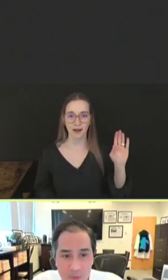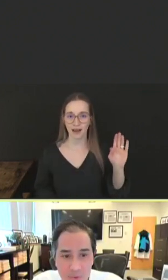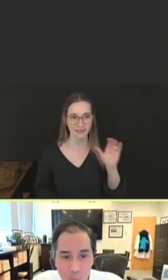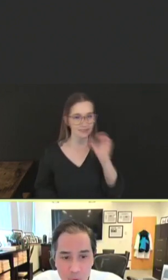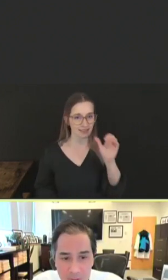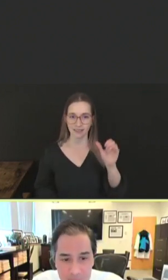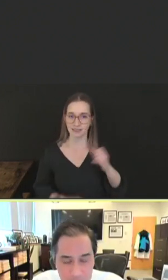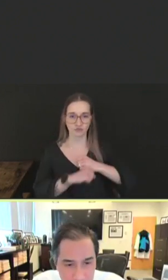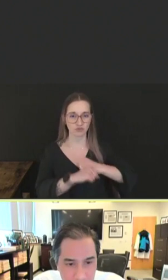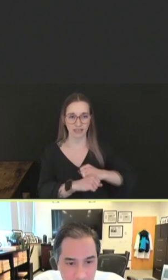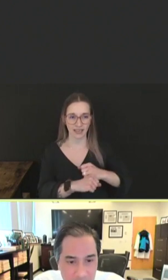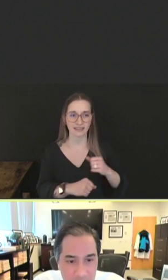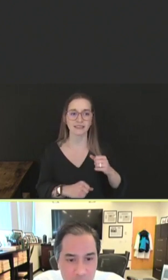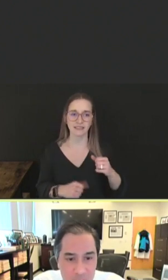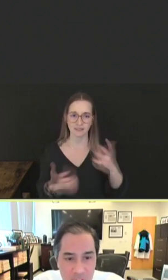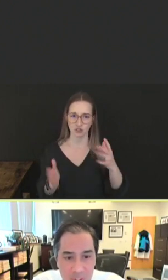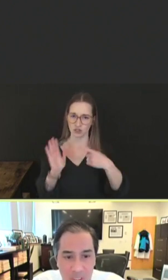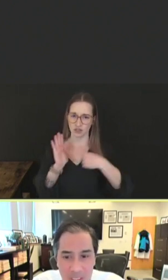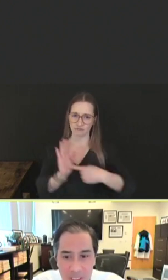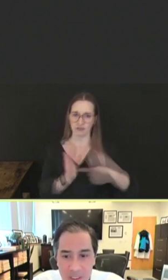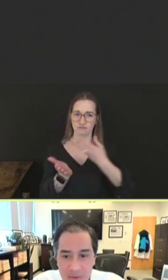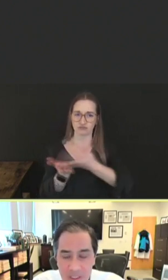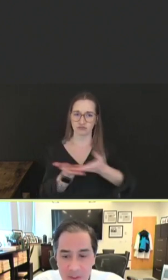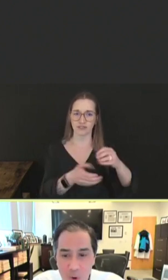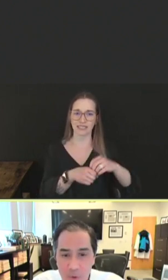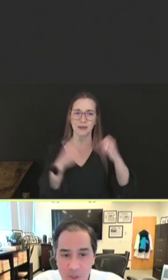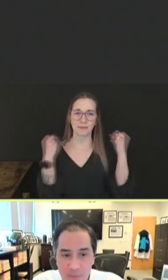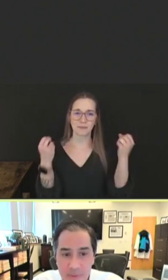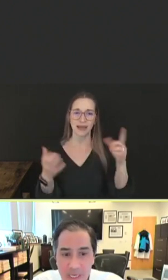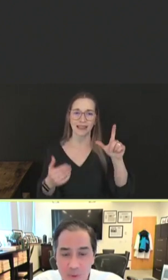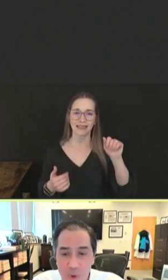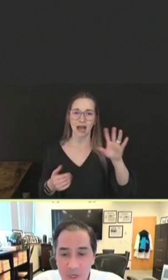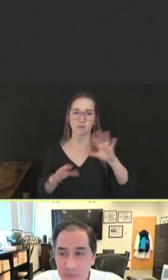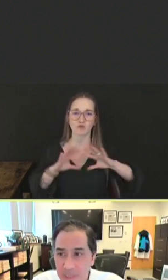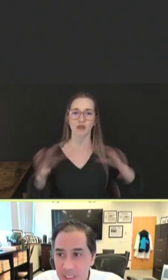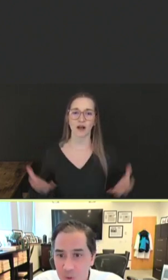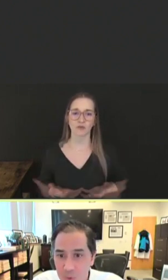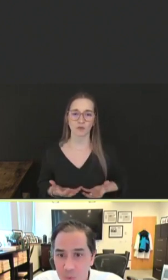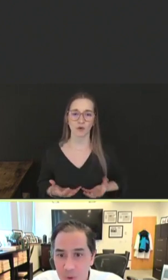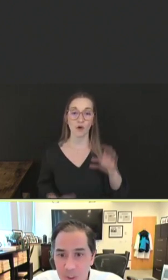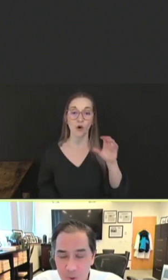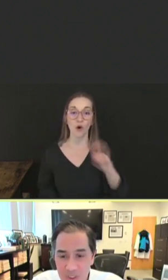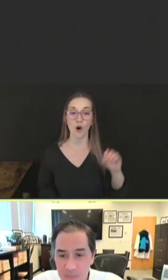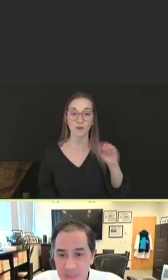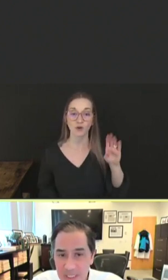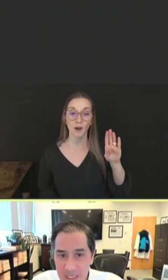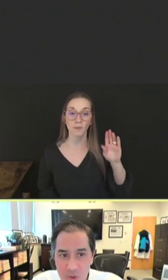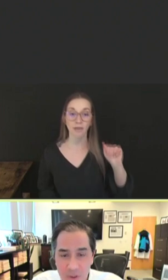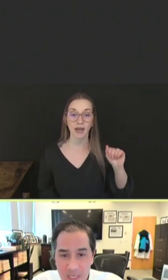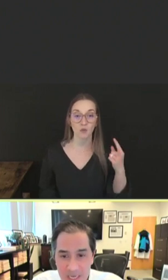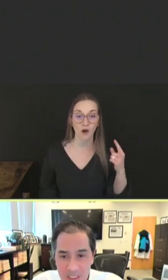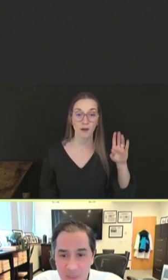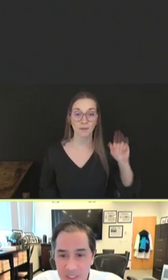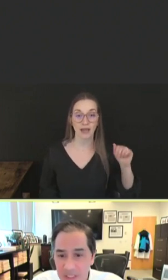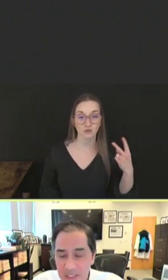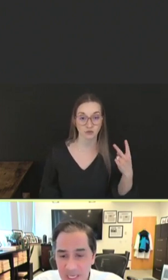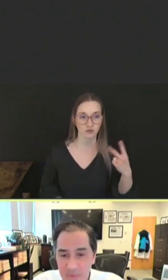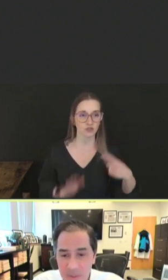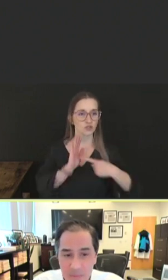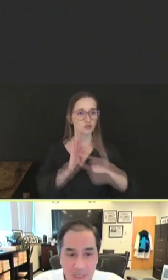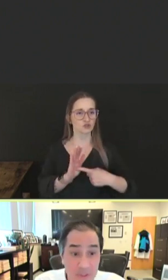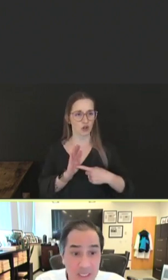around the world in which the Omicron BA1 and BA2 show a substantial antibody escape compared to